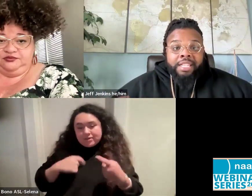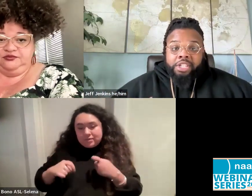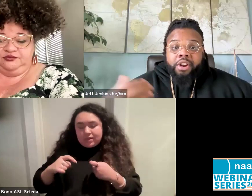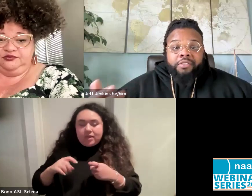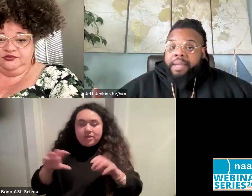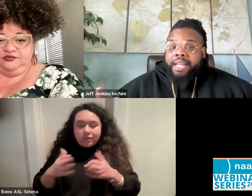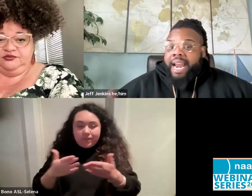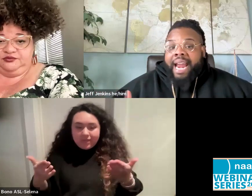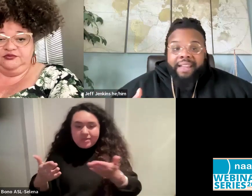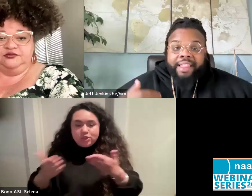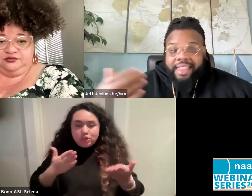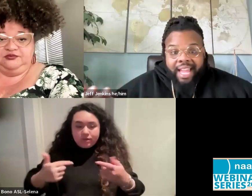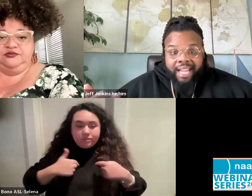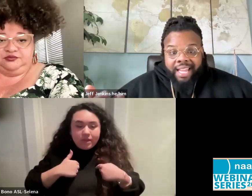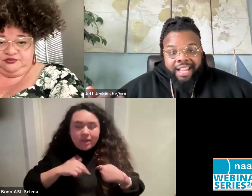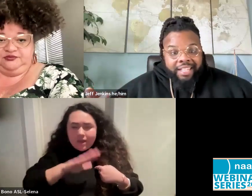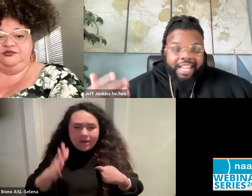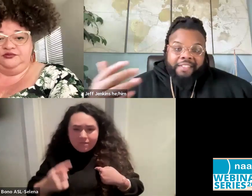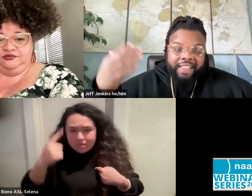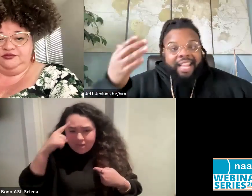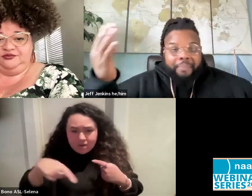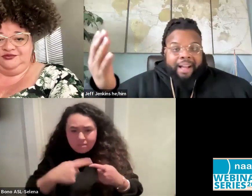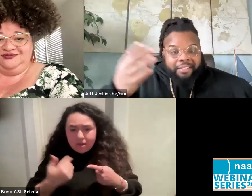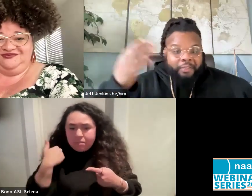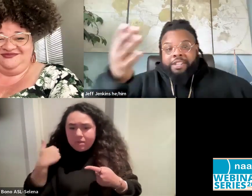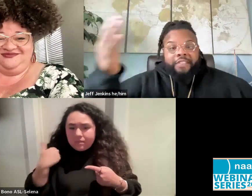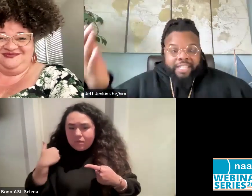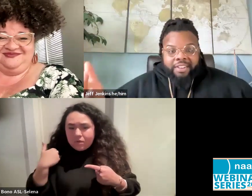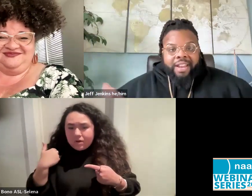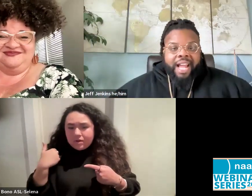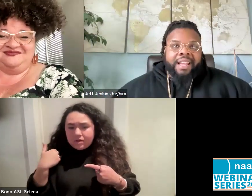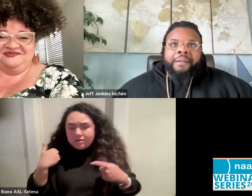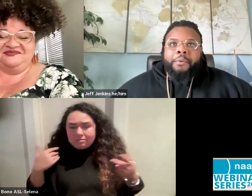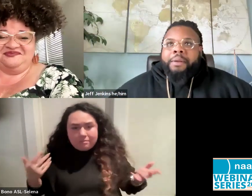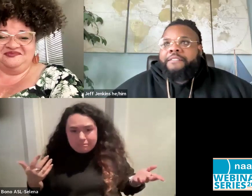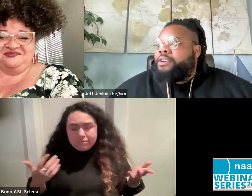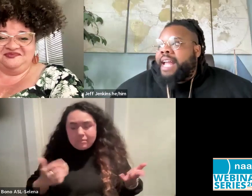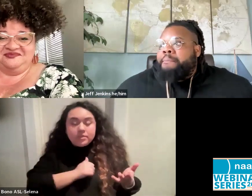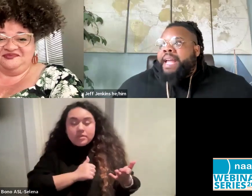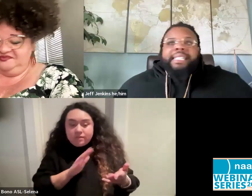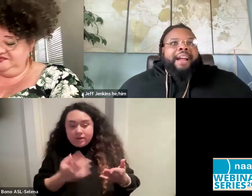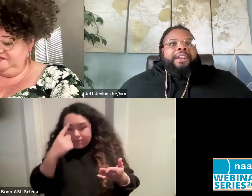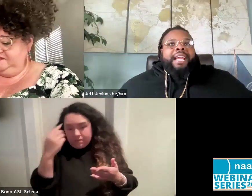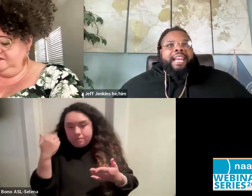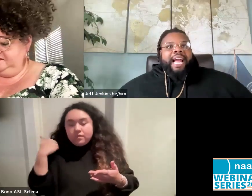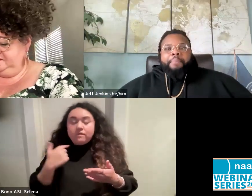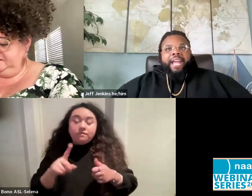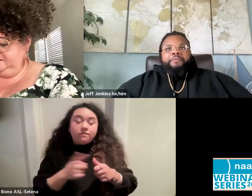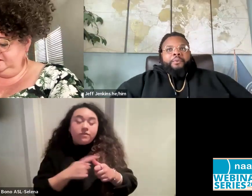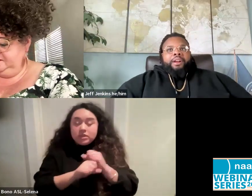to serve me that I didn't even think to even think about or service. You know, like one of my first campaigns I ever did that I got paid for.